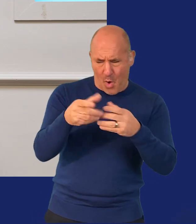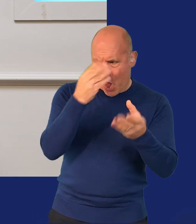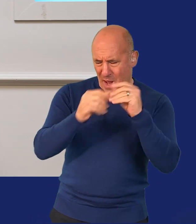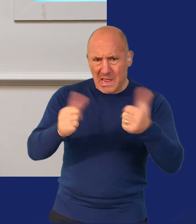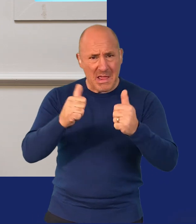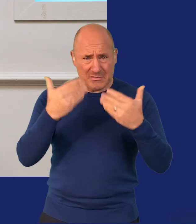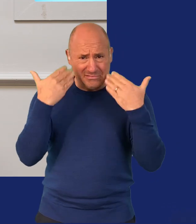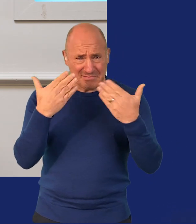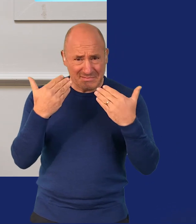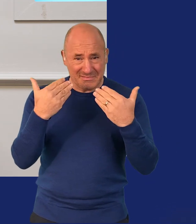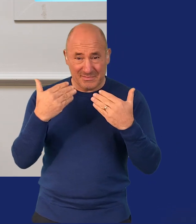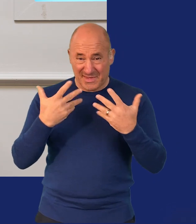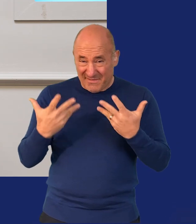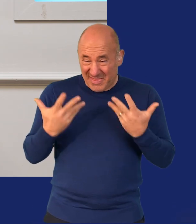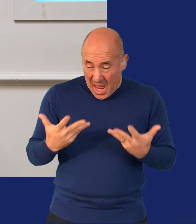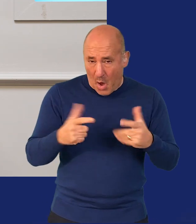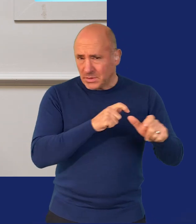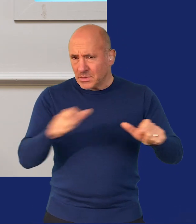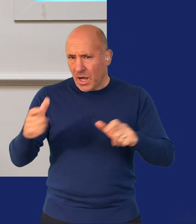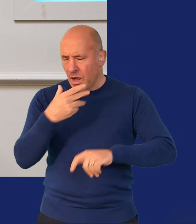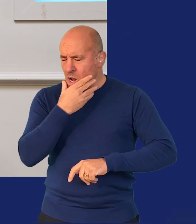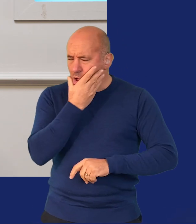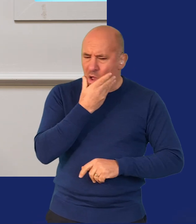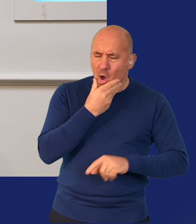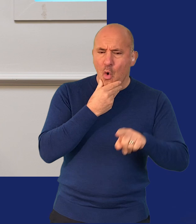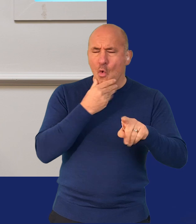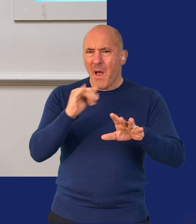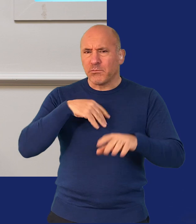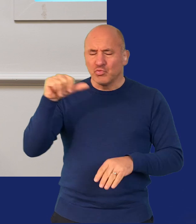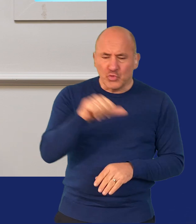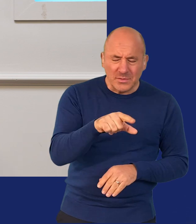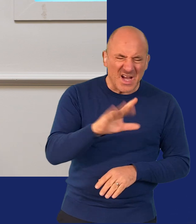there's, even now there's still a lot of guesswork in learning design. We like to talk about it like it's a science.